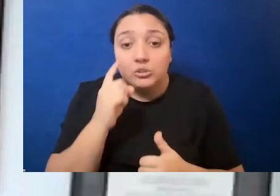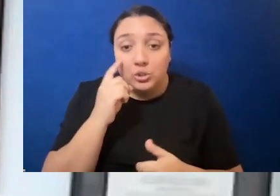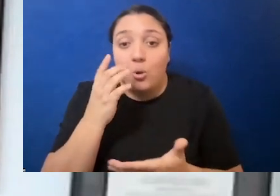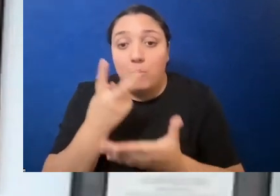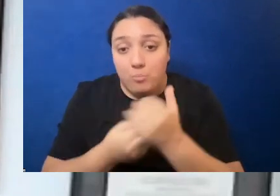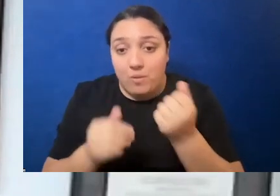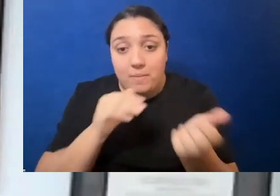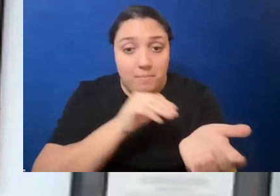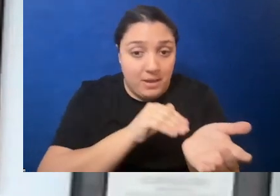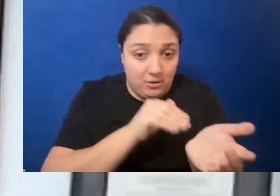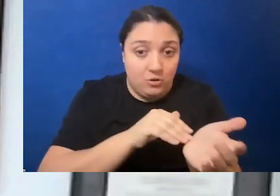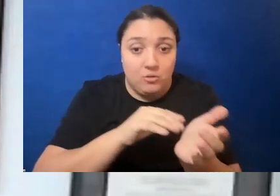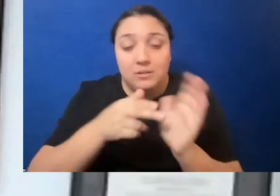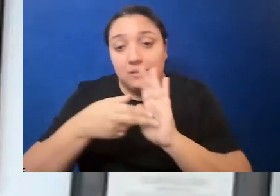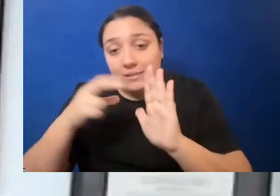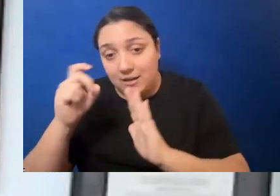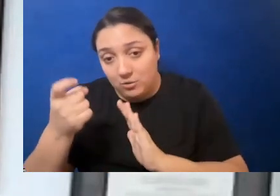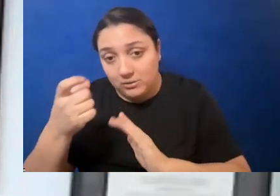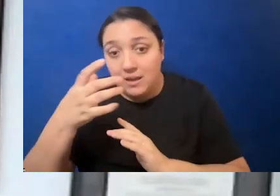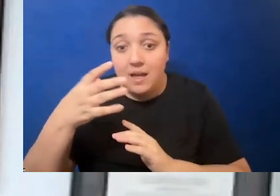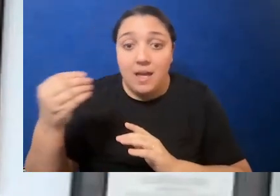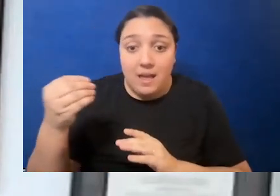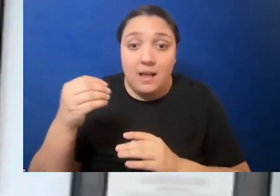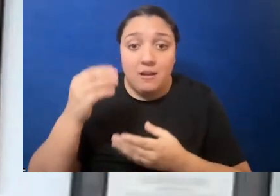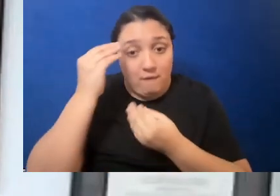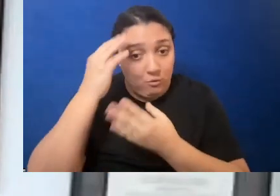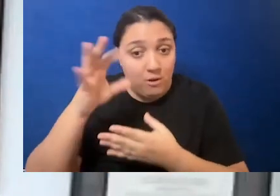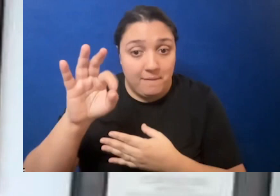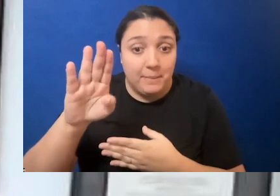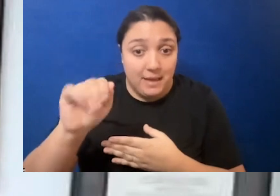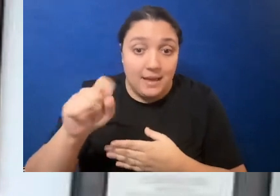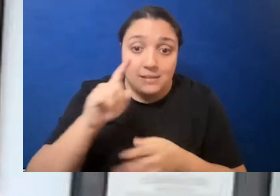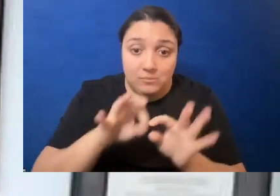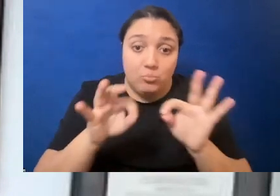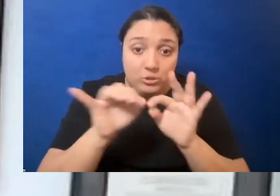SO GETTING THE MEDICAL AND DIAGNOSTICS.